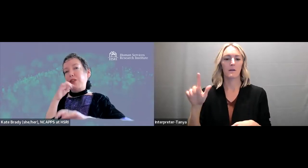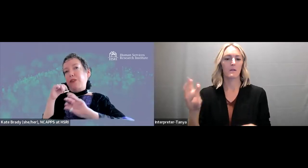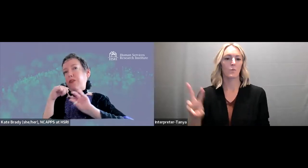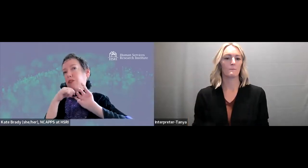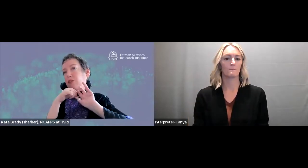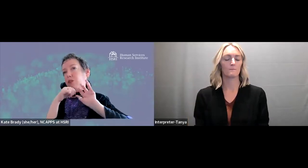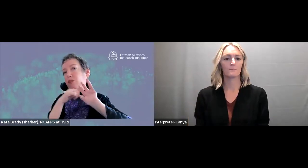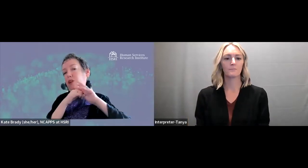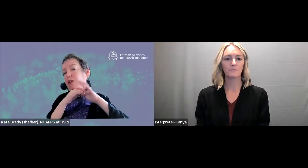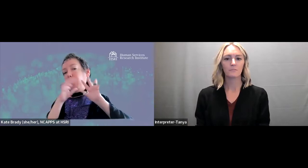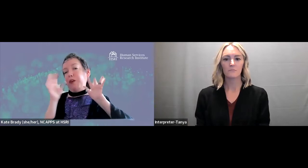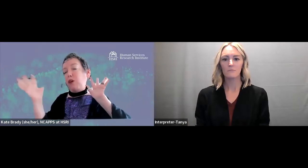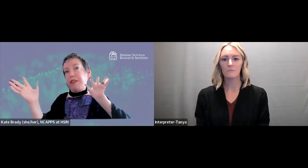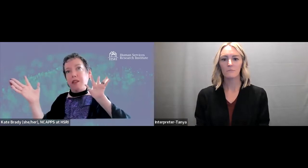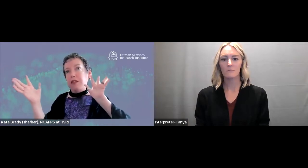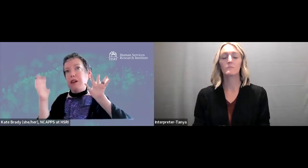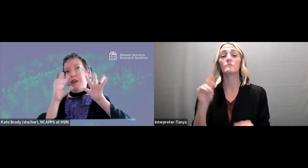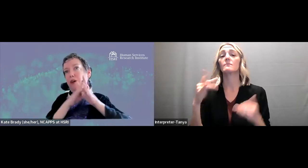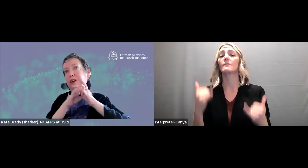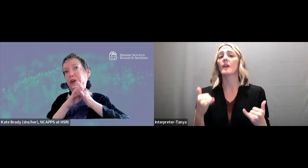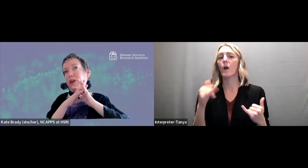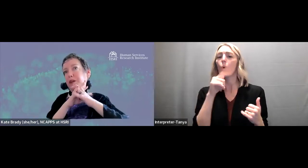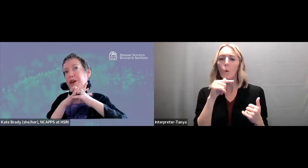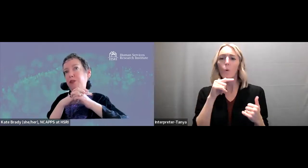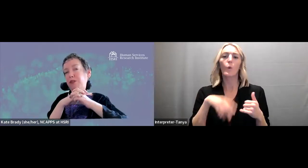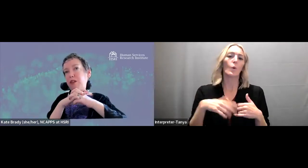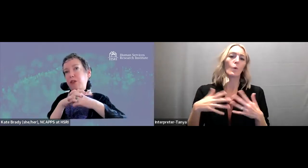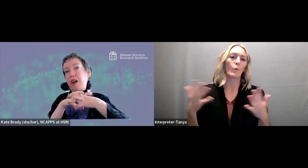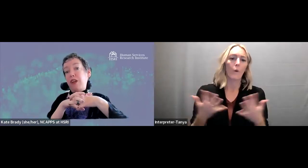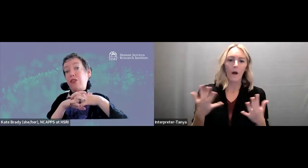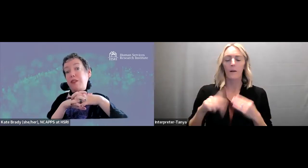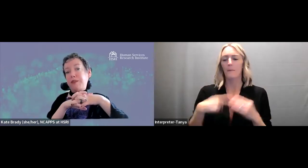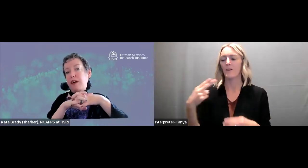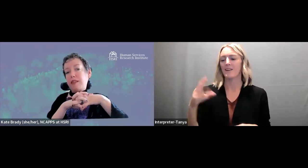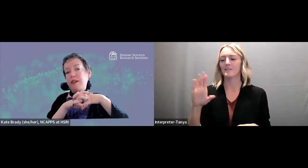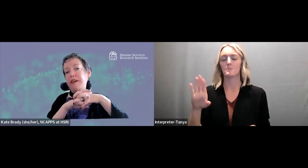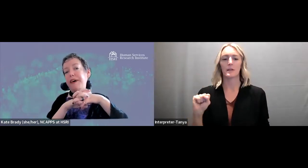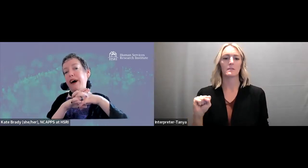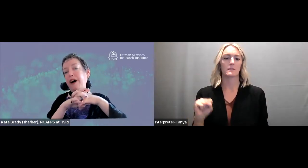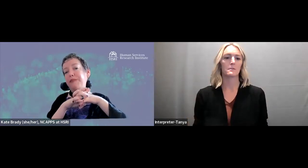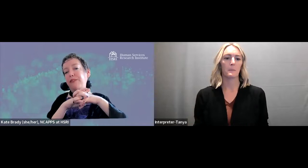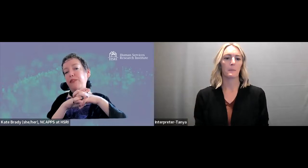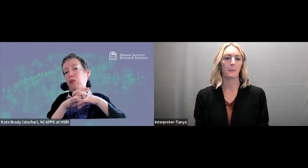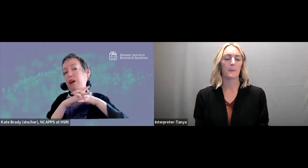So the who and what of home and community based services or HCBS.